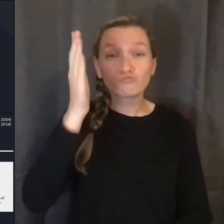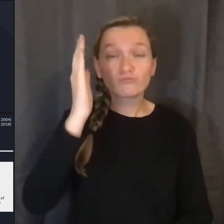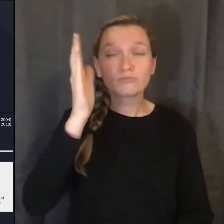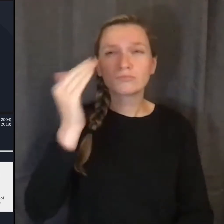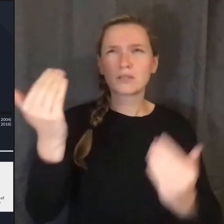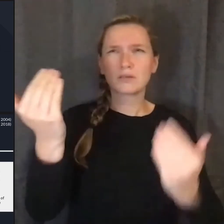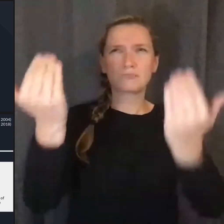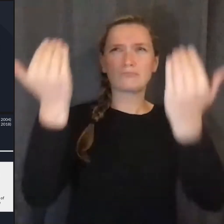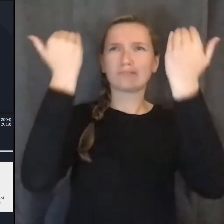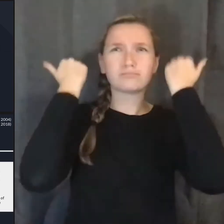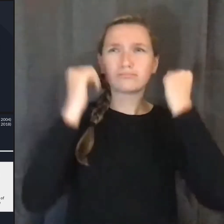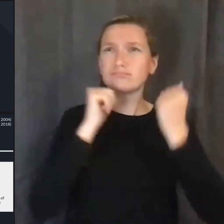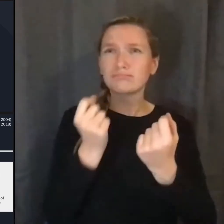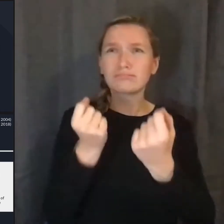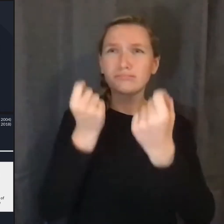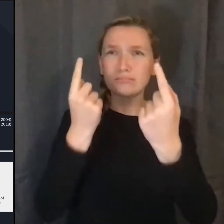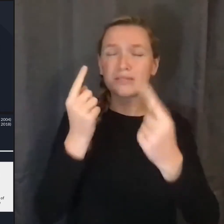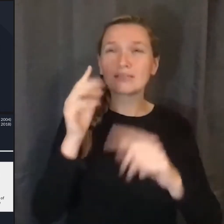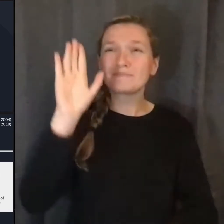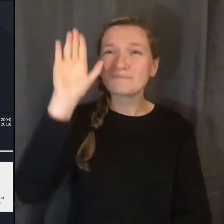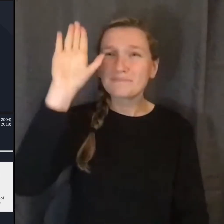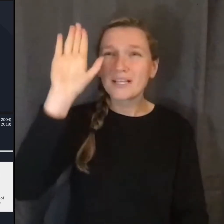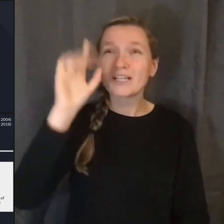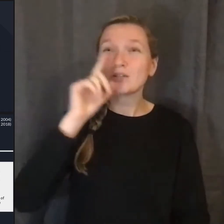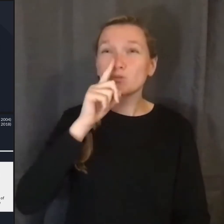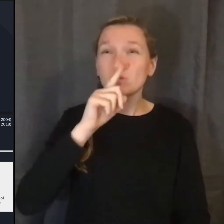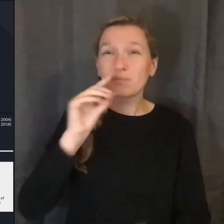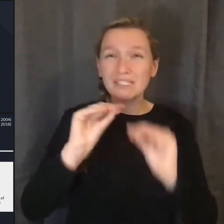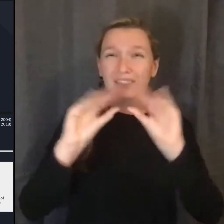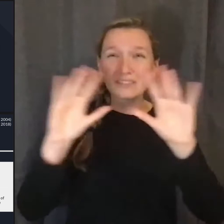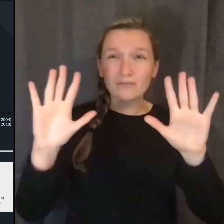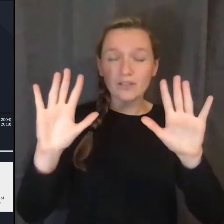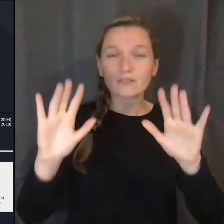and the teacher is giving a lecture but the student doesn't understand the information.